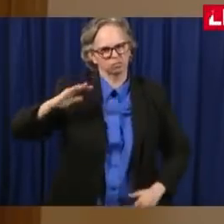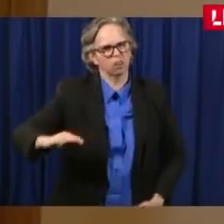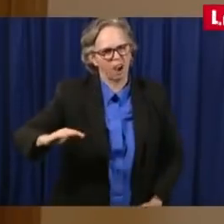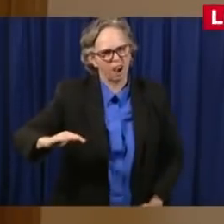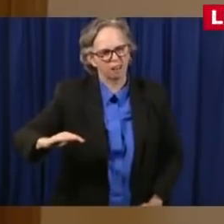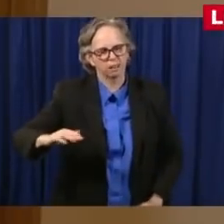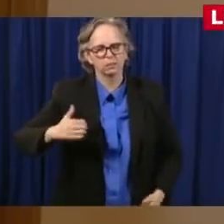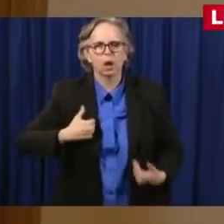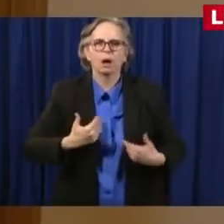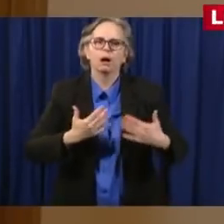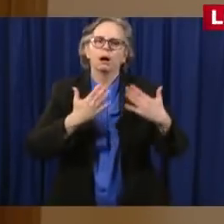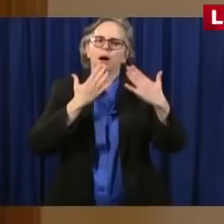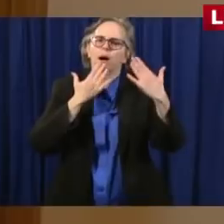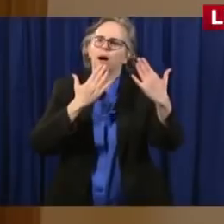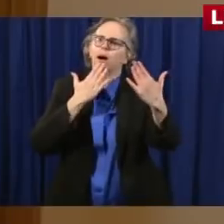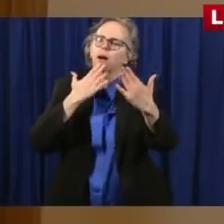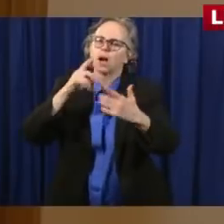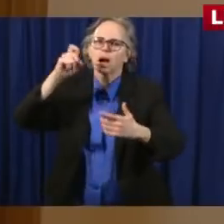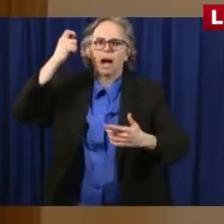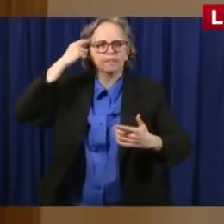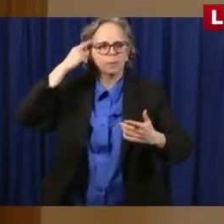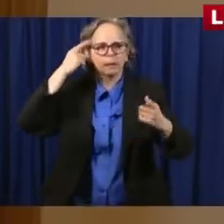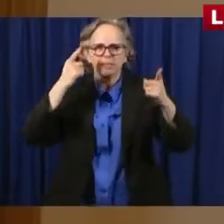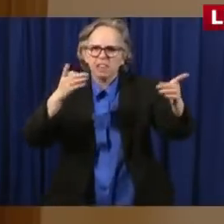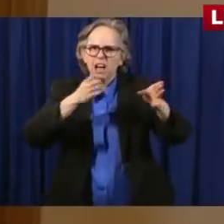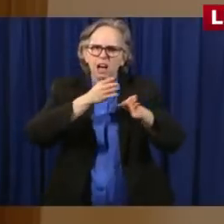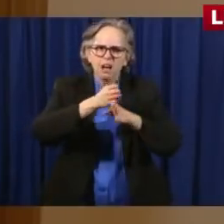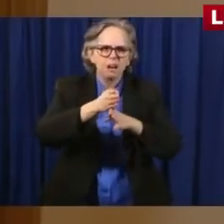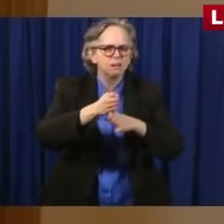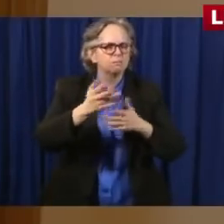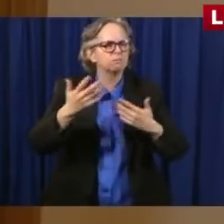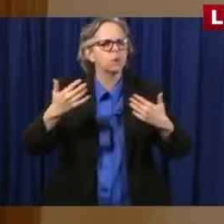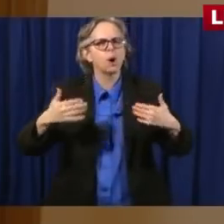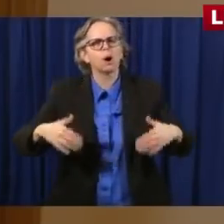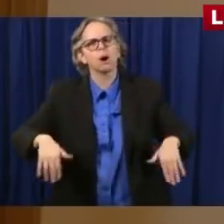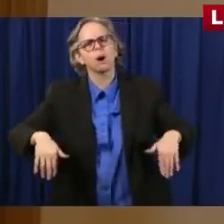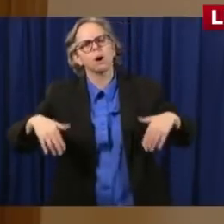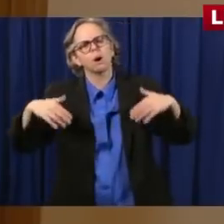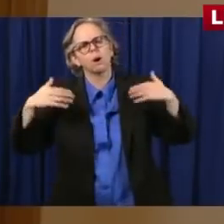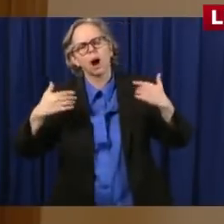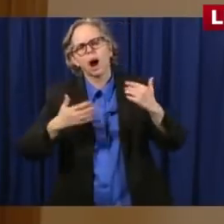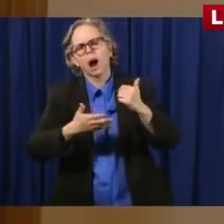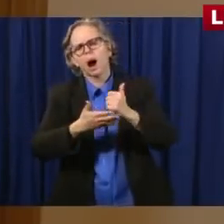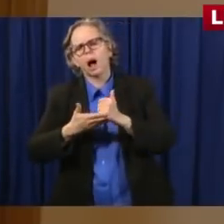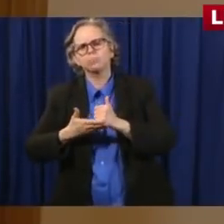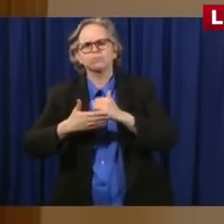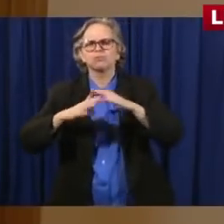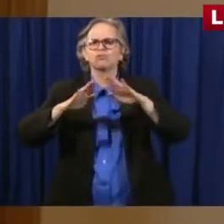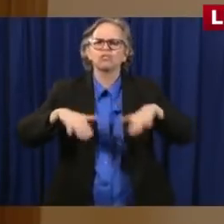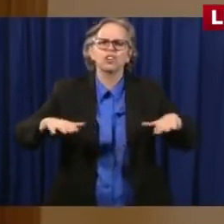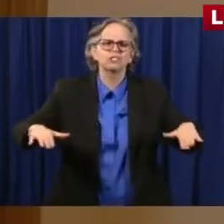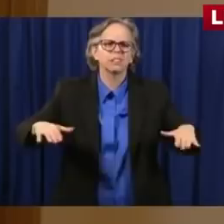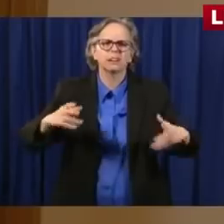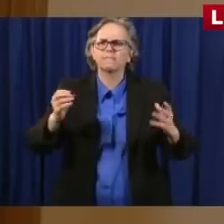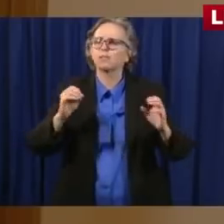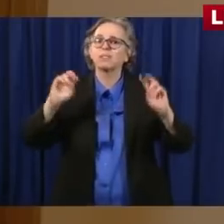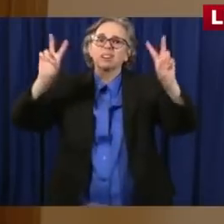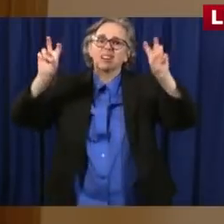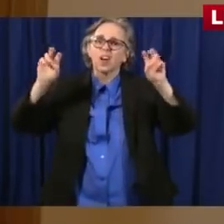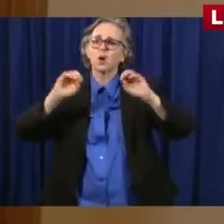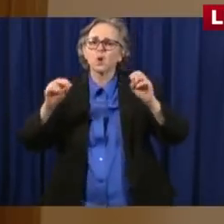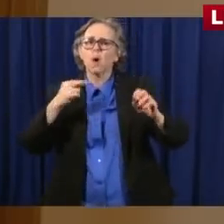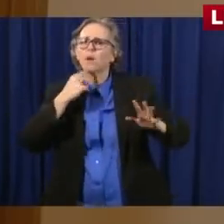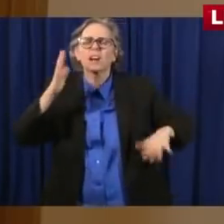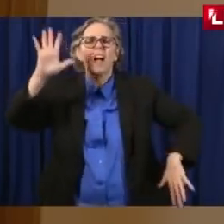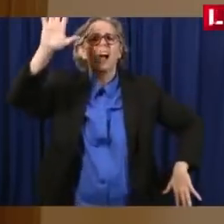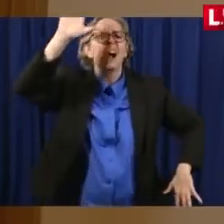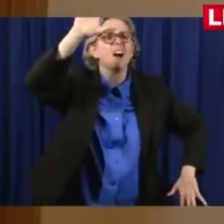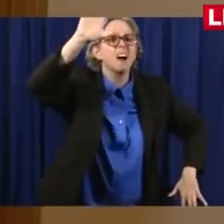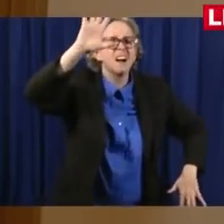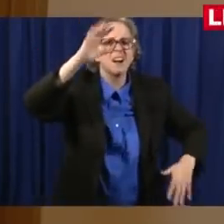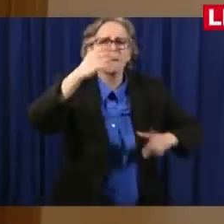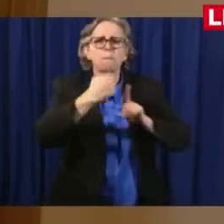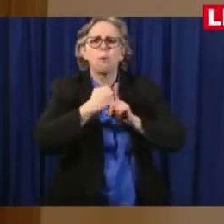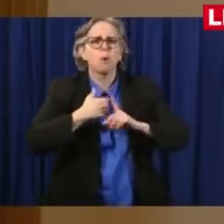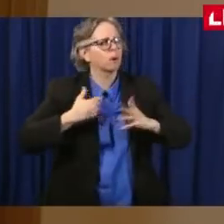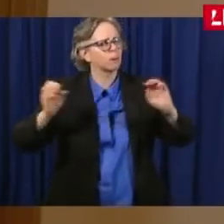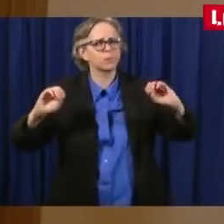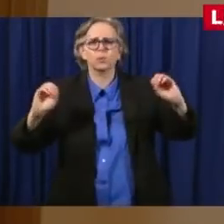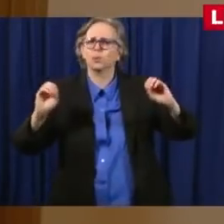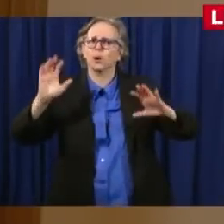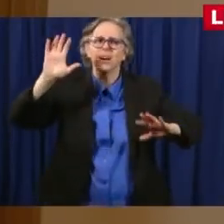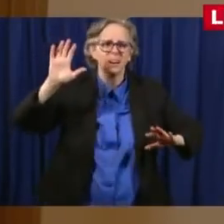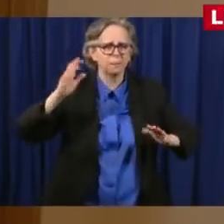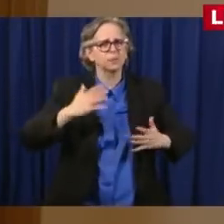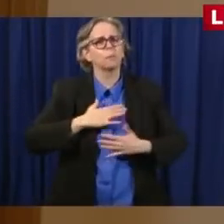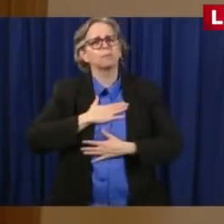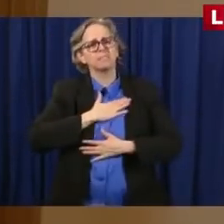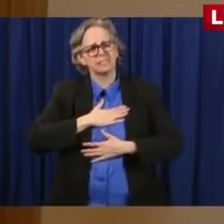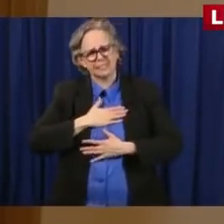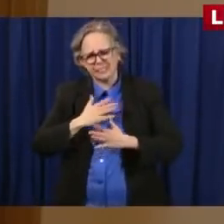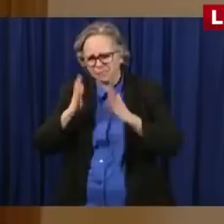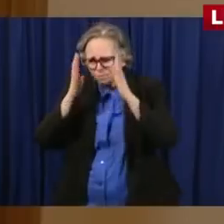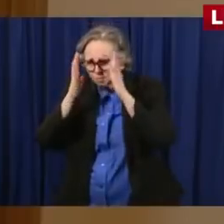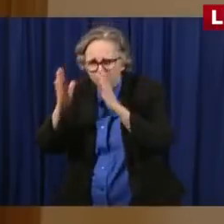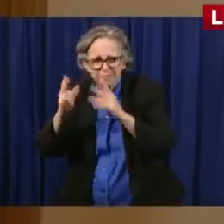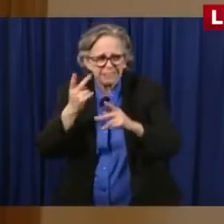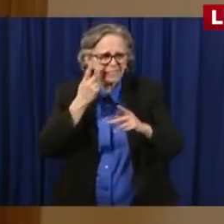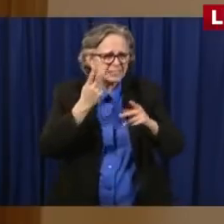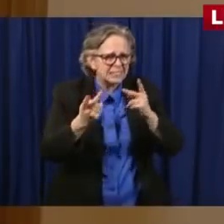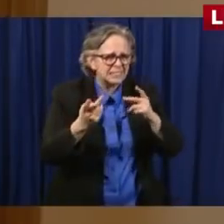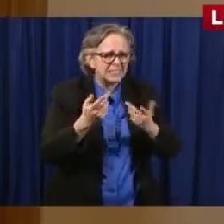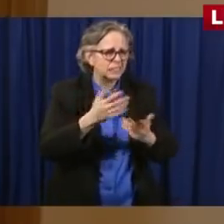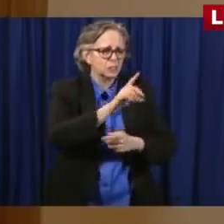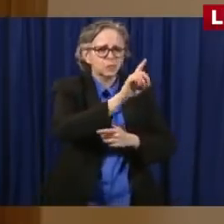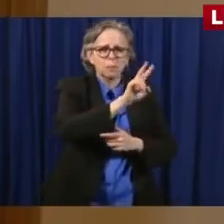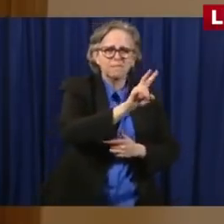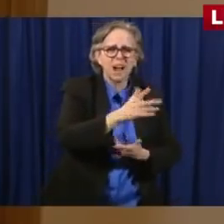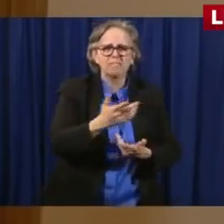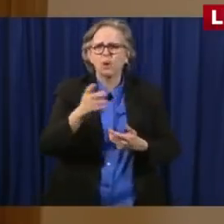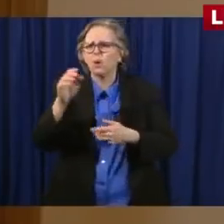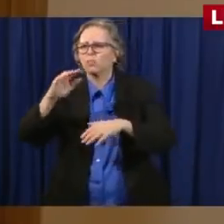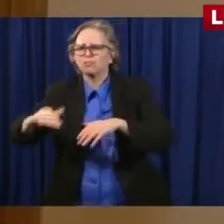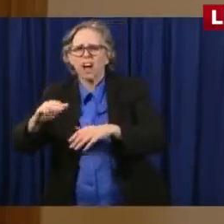I EXPERIENCED CHILD ABUSE AND I HAVE BEEN GRATEFUL TO THE GOVERNOR FOR THE GOVERNOR WHO HAS FOUGHT TO HELP KIDS WHO DO NOT HAVE A VOICE.